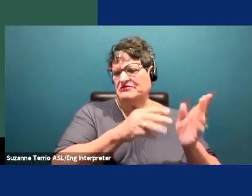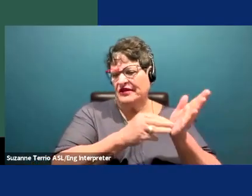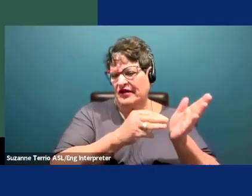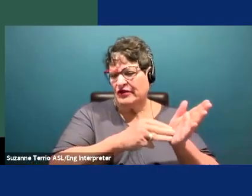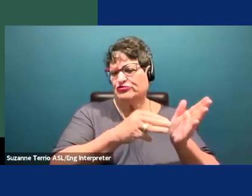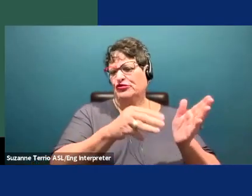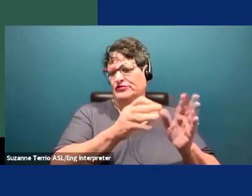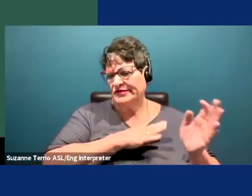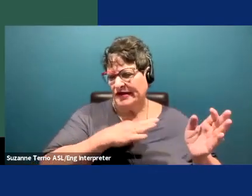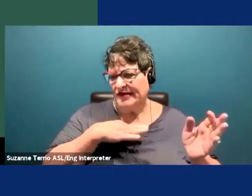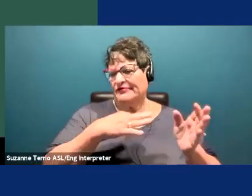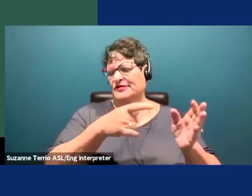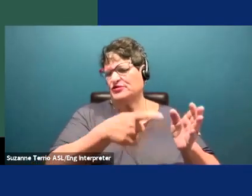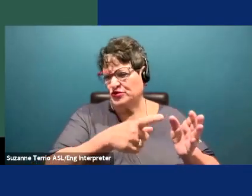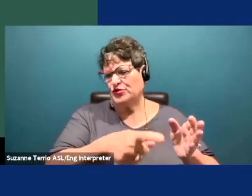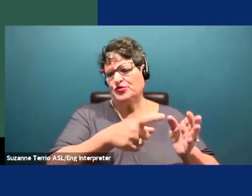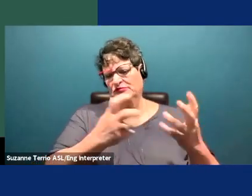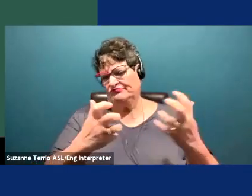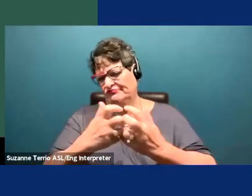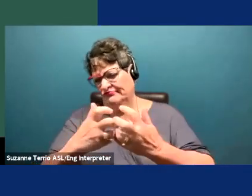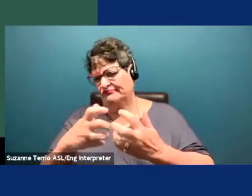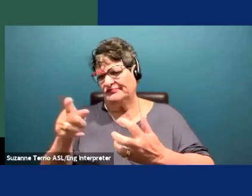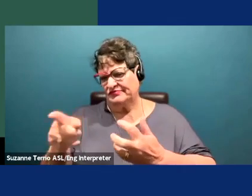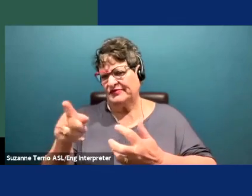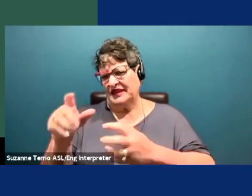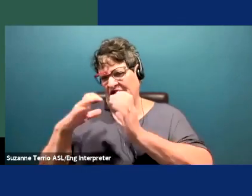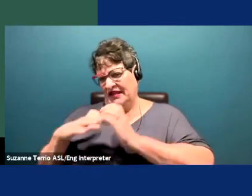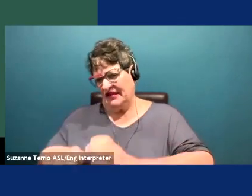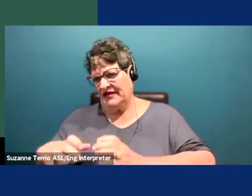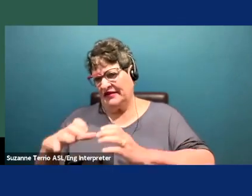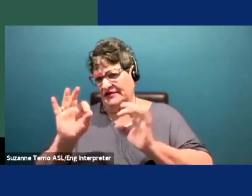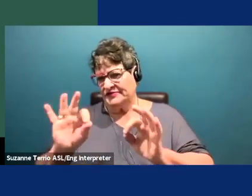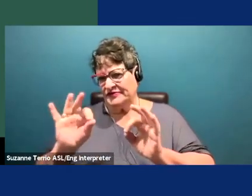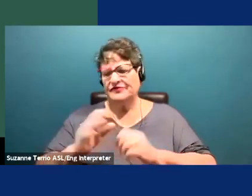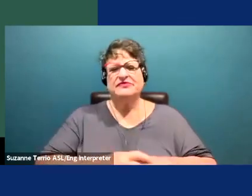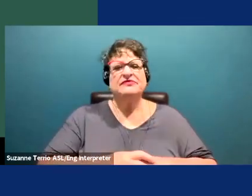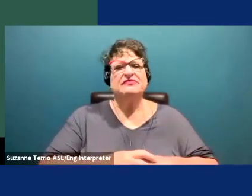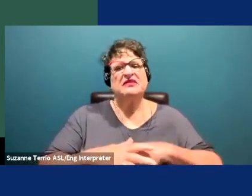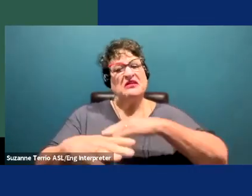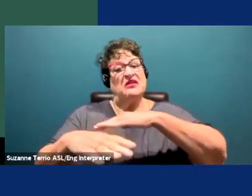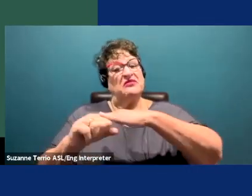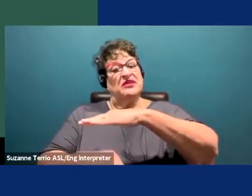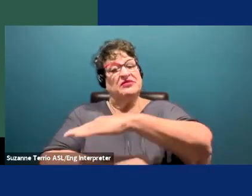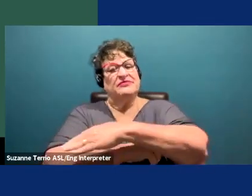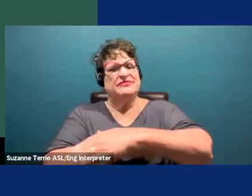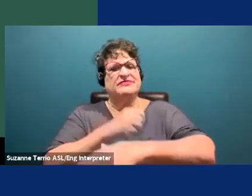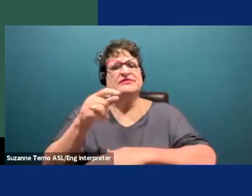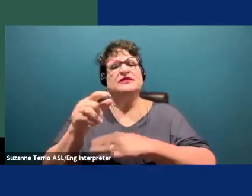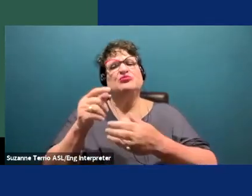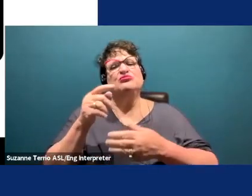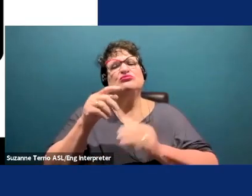We're going to go over what the fundamental principles of ADA and 504 are briefly as well.